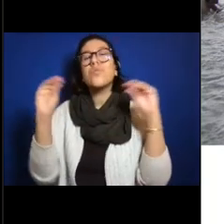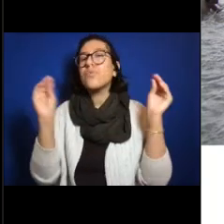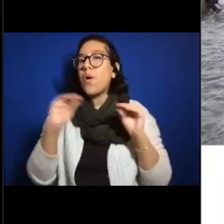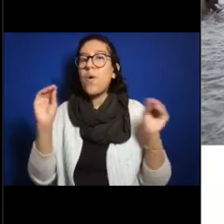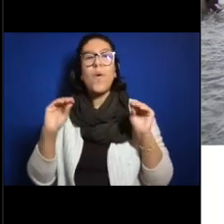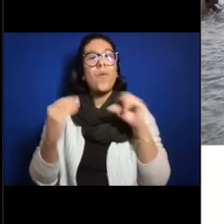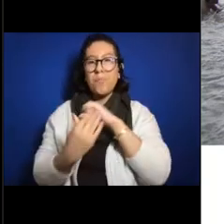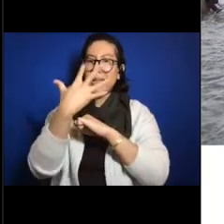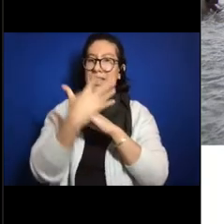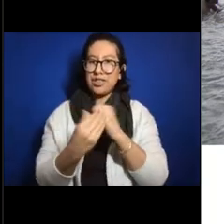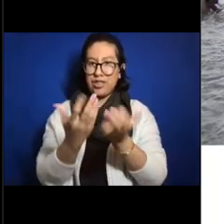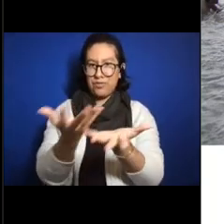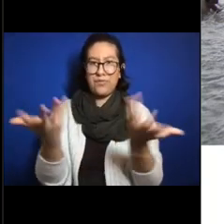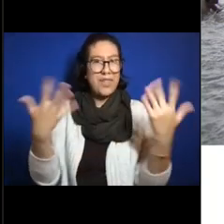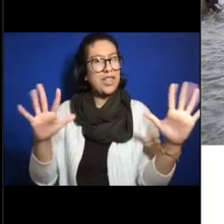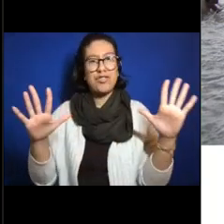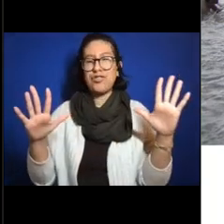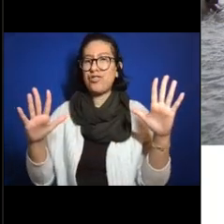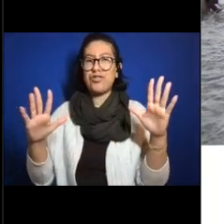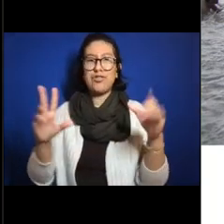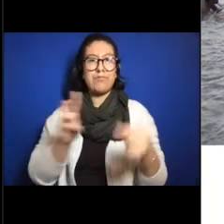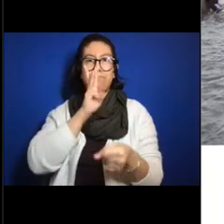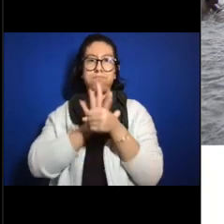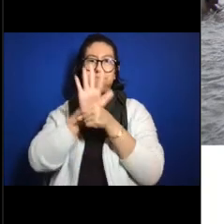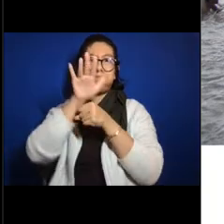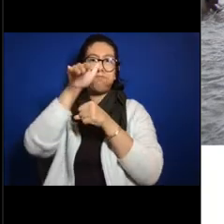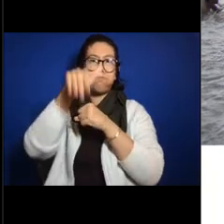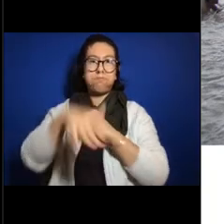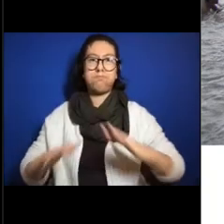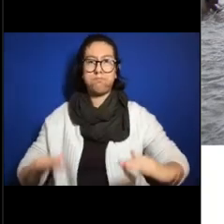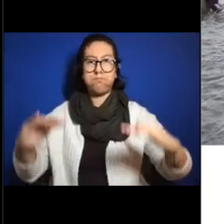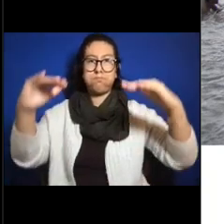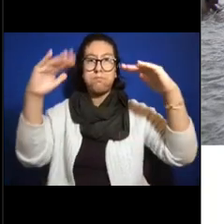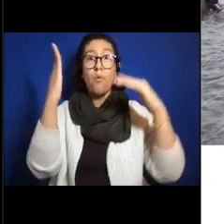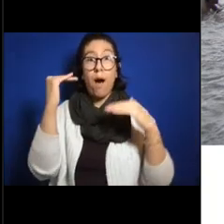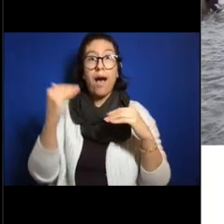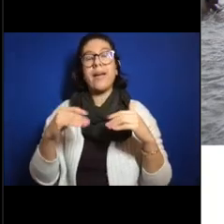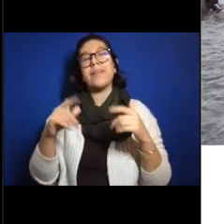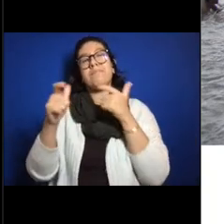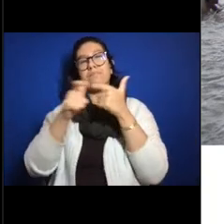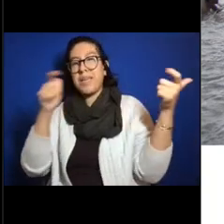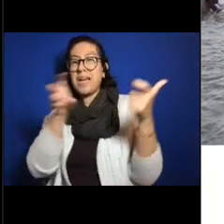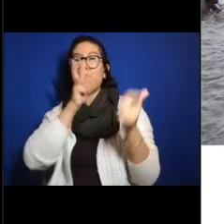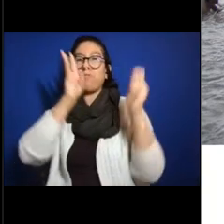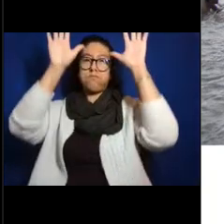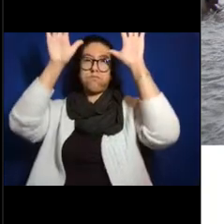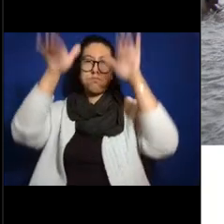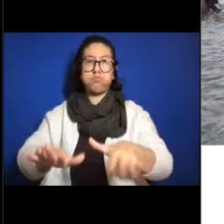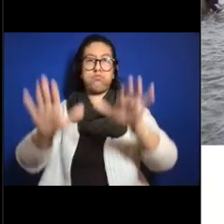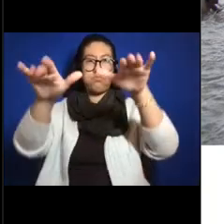they've been eroded by storms and big waves. Now our roads and buildings are really close to the ocean